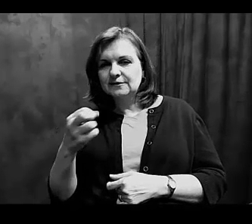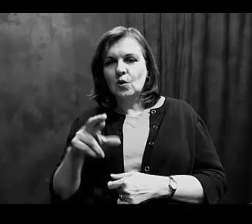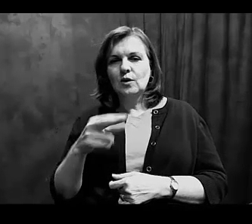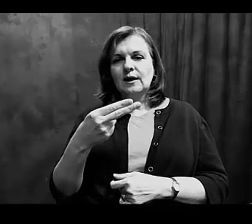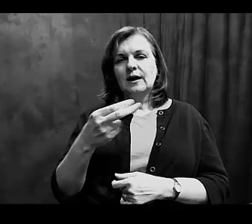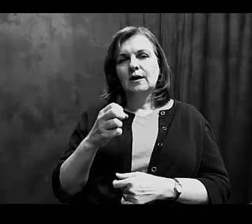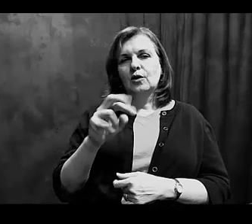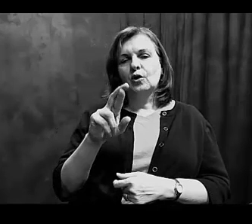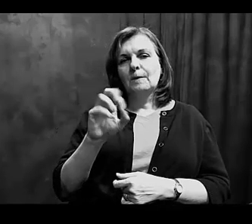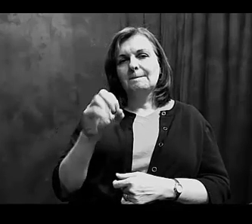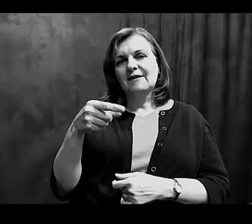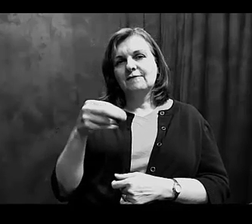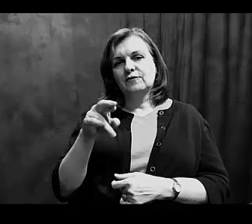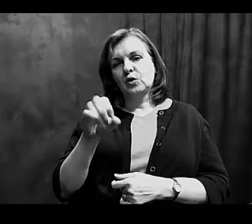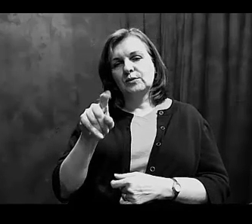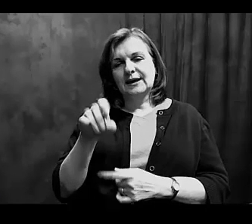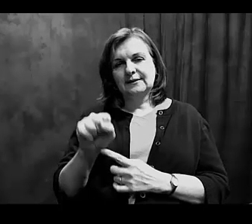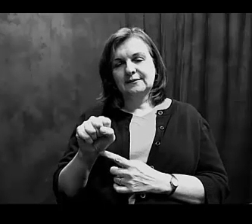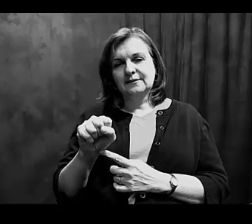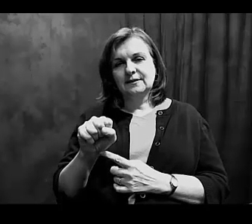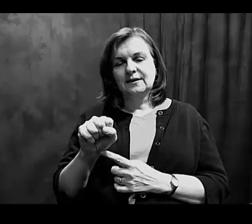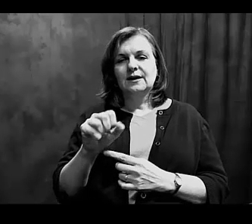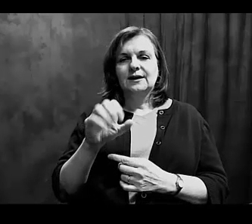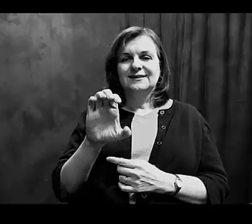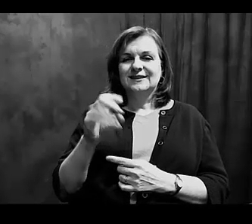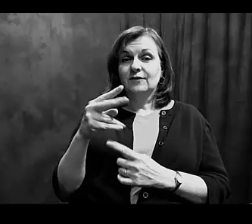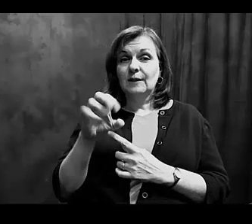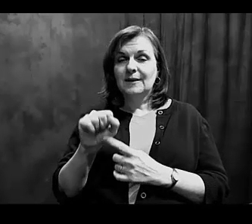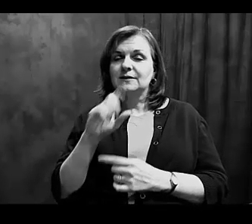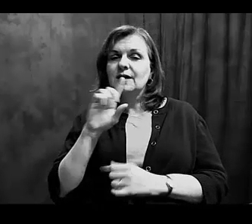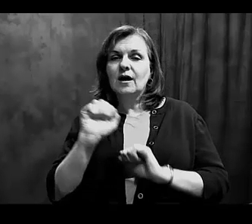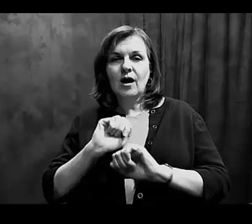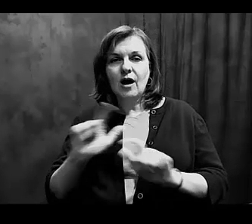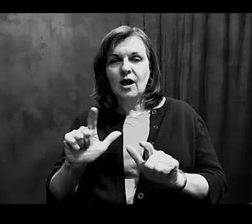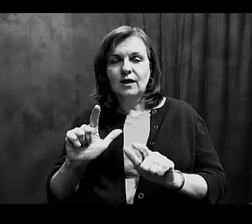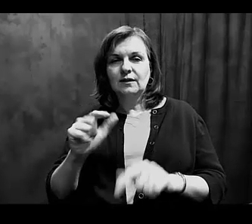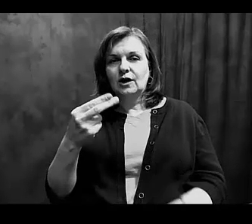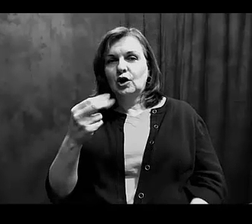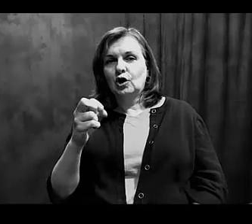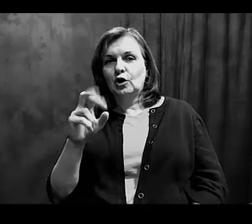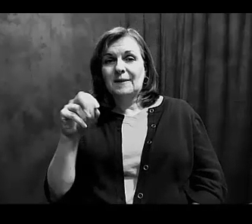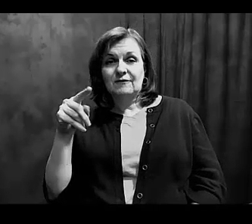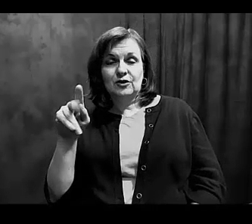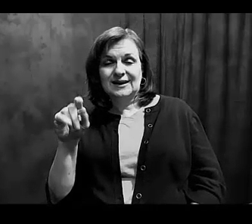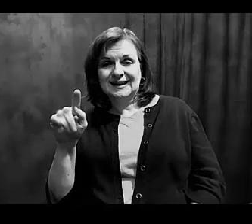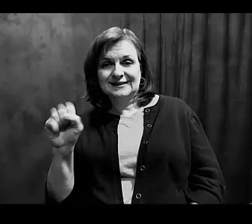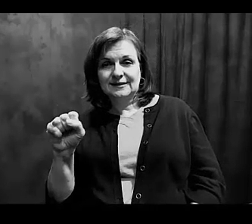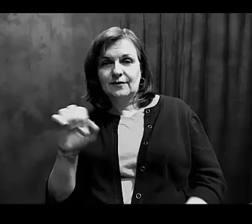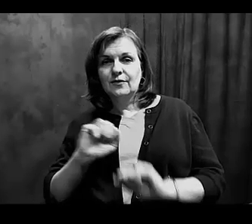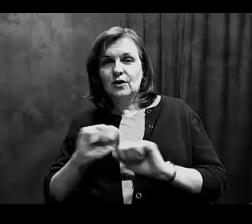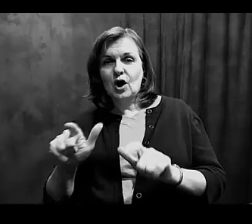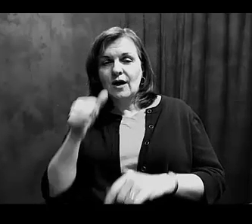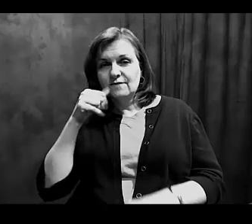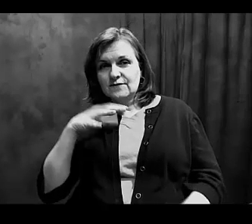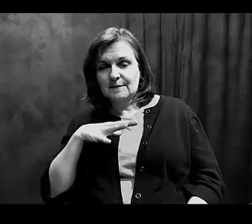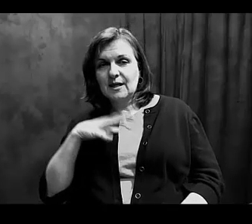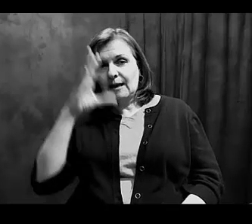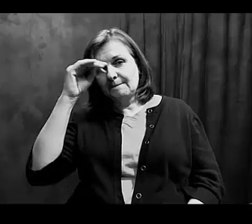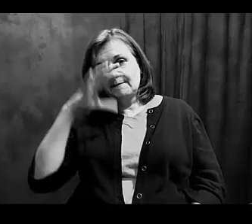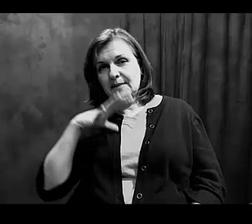so gastropods and bivalves can be either. Cephalopods are actually all hermaphrodites so they're all female and male